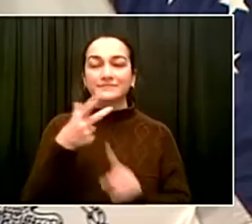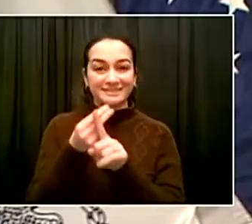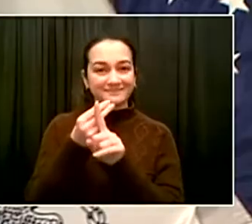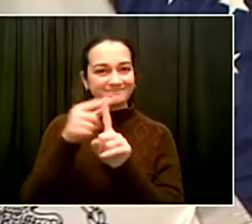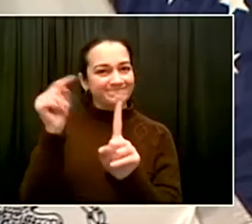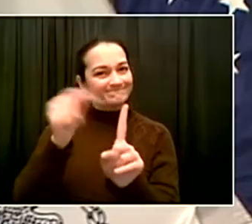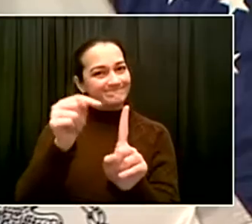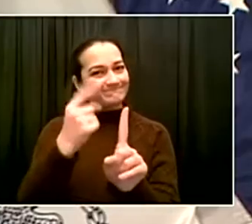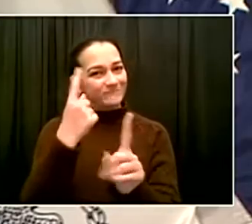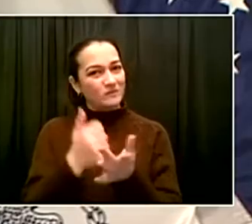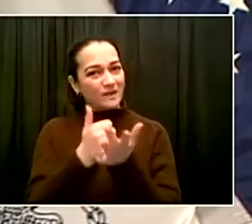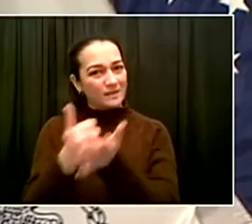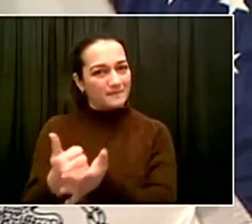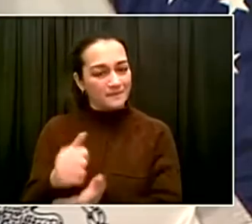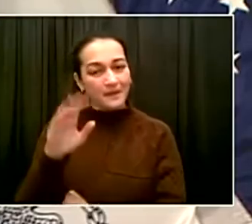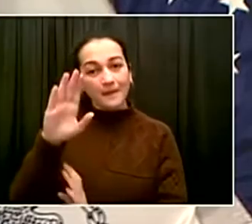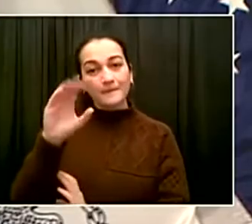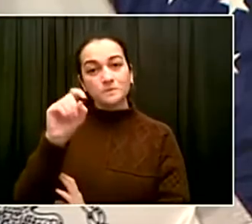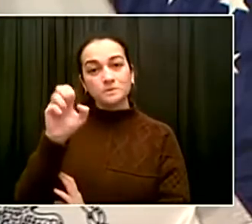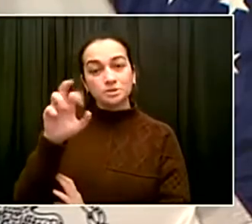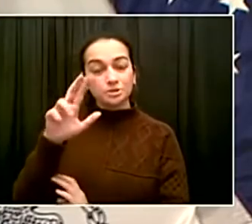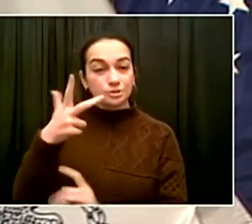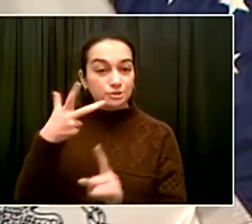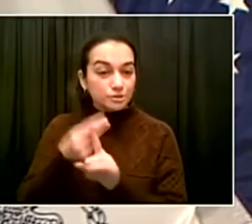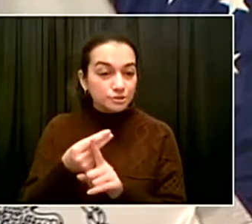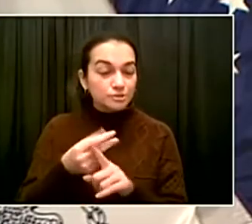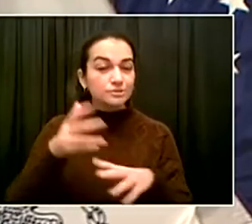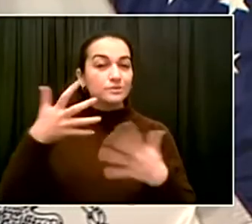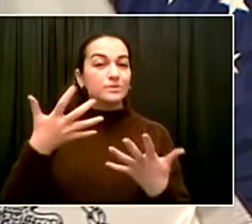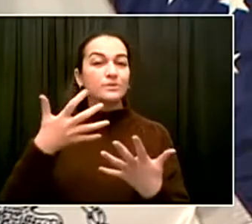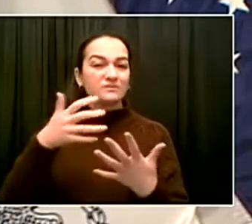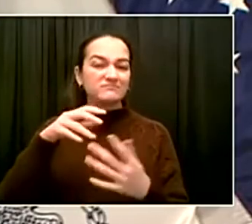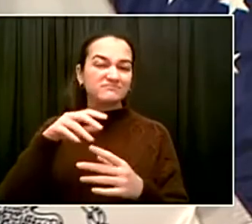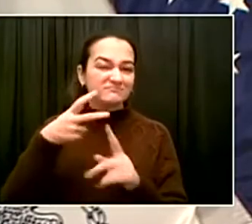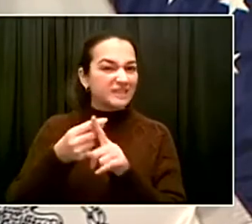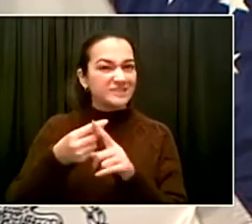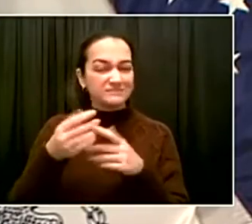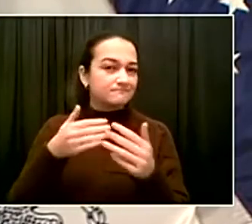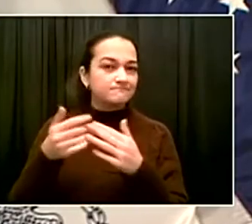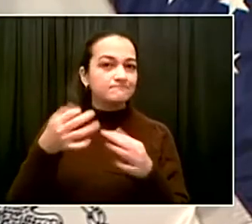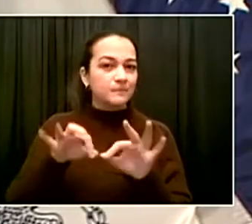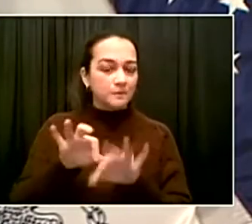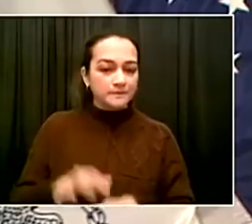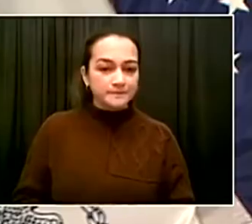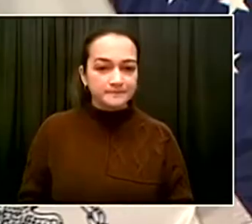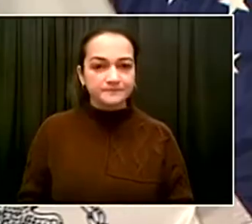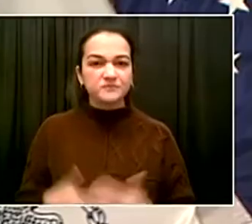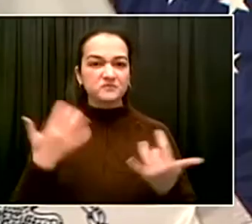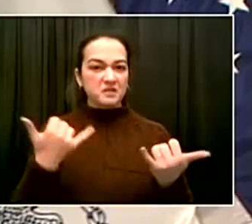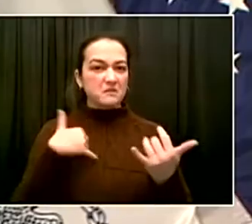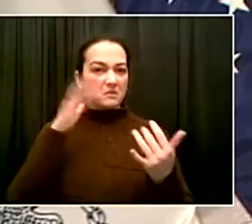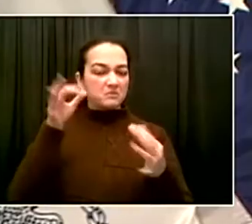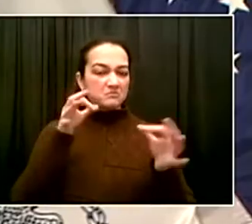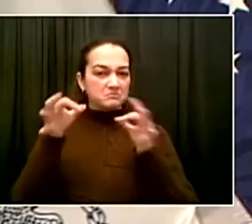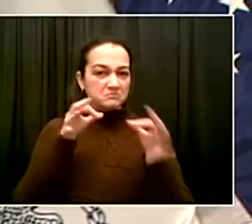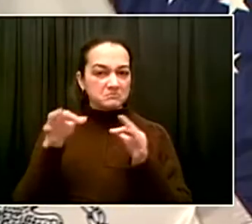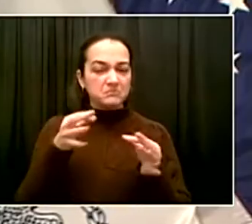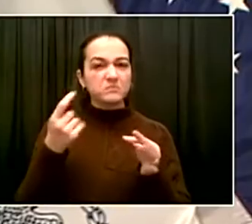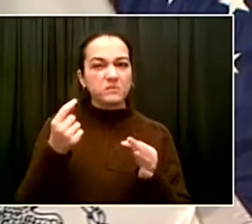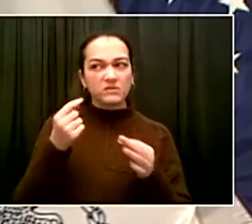OVERCOME.